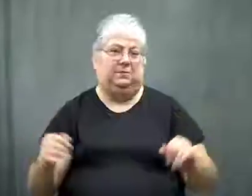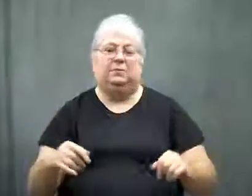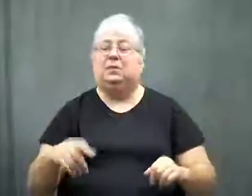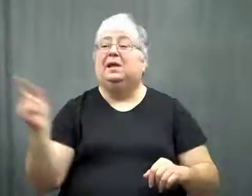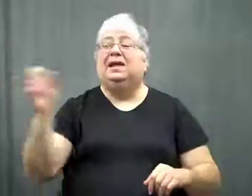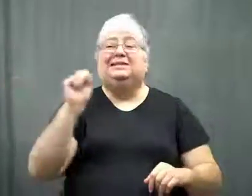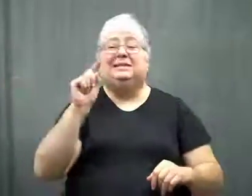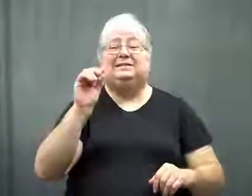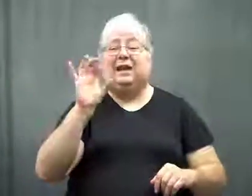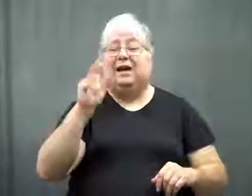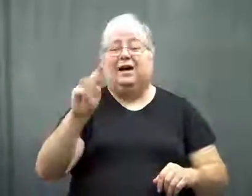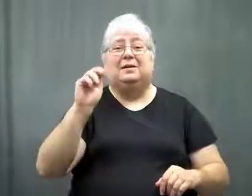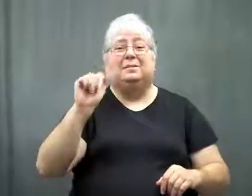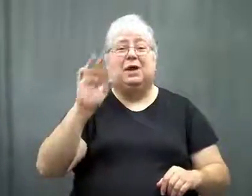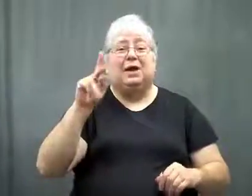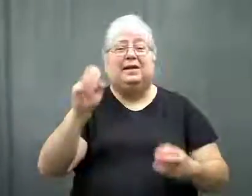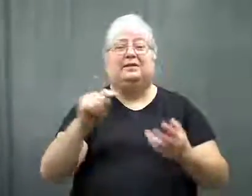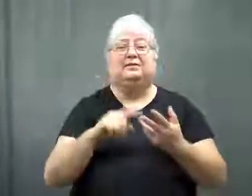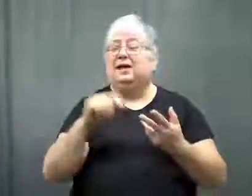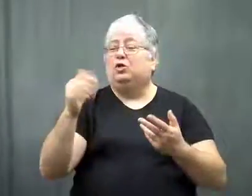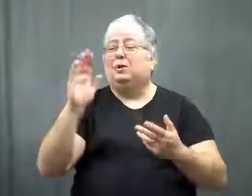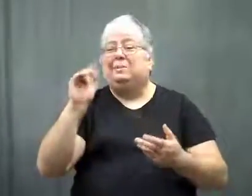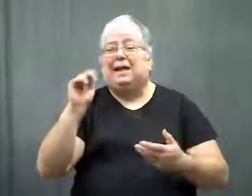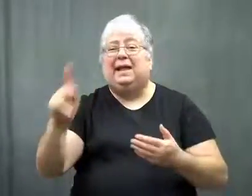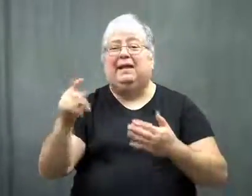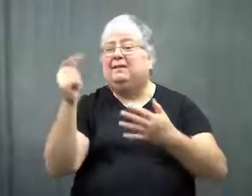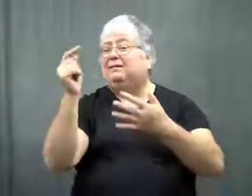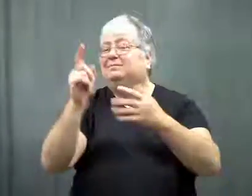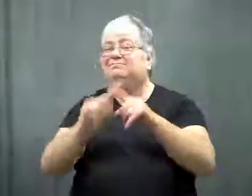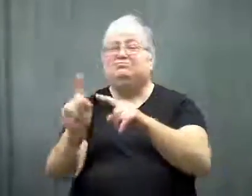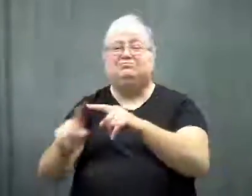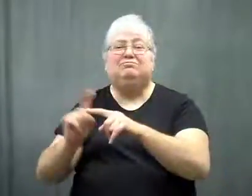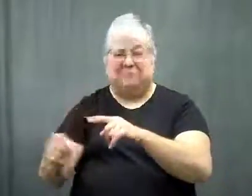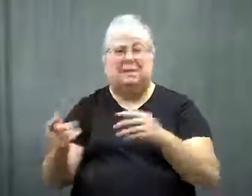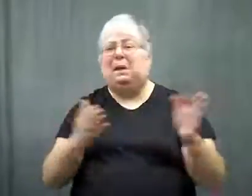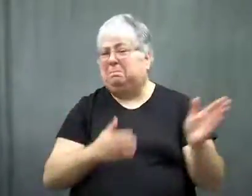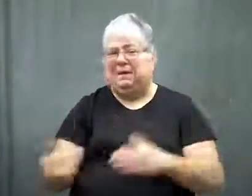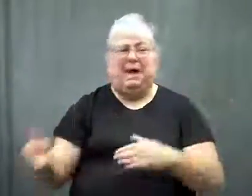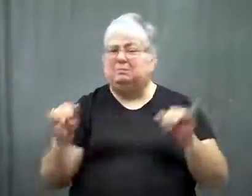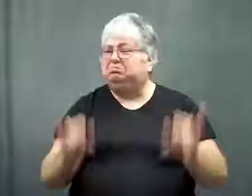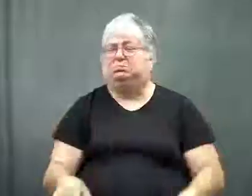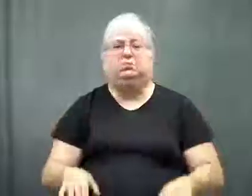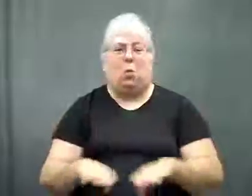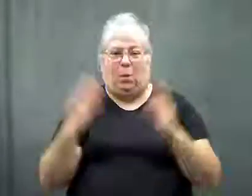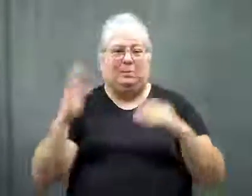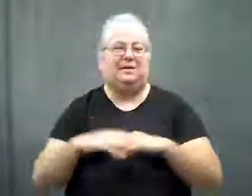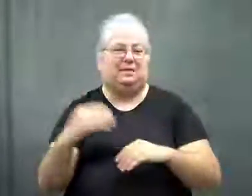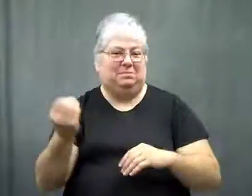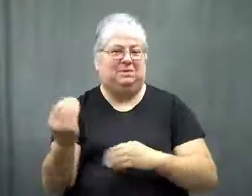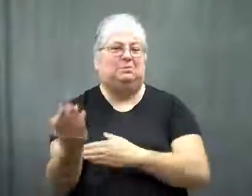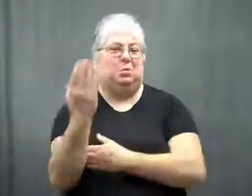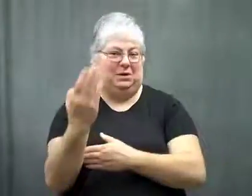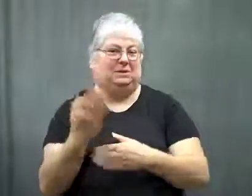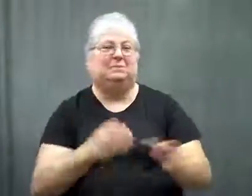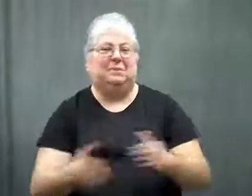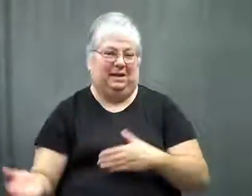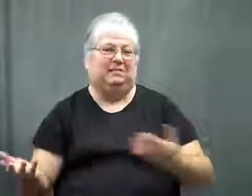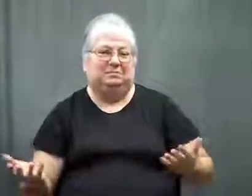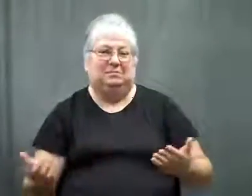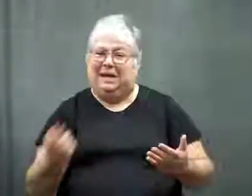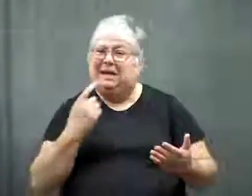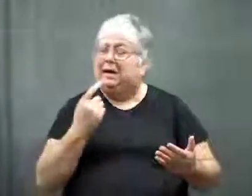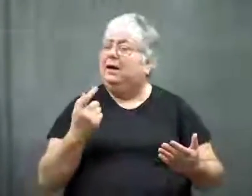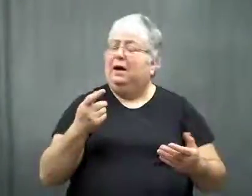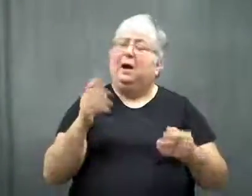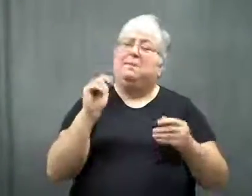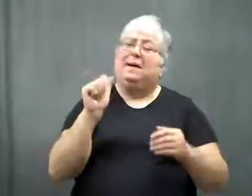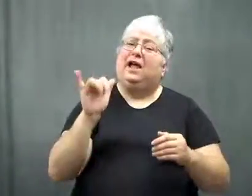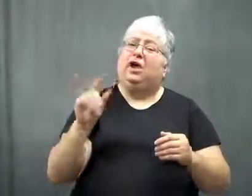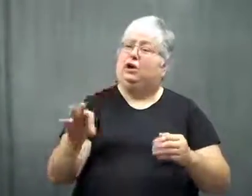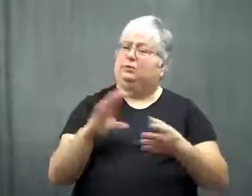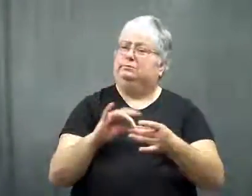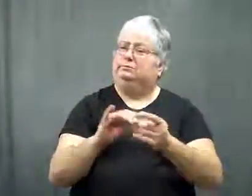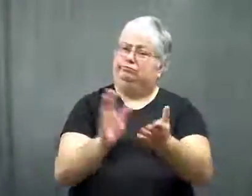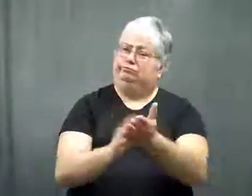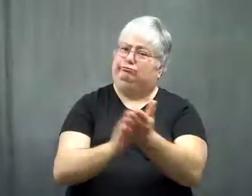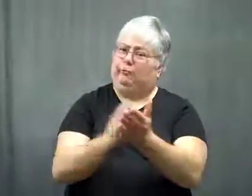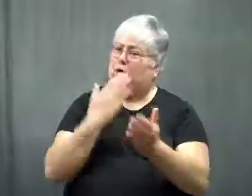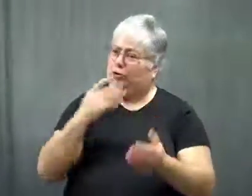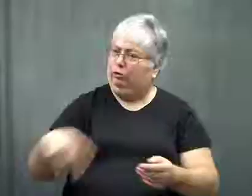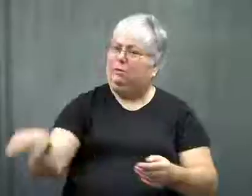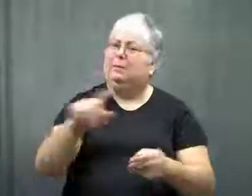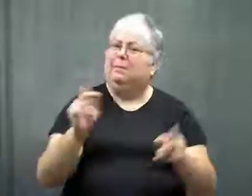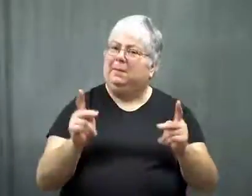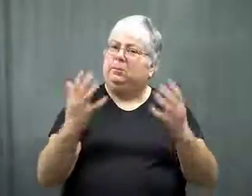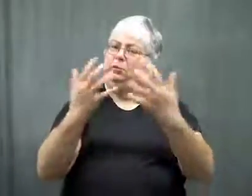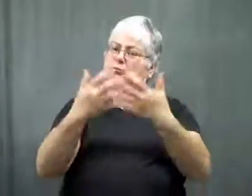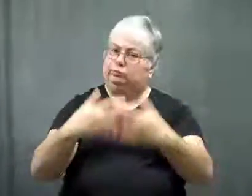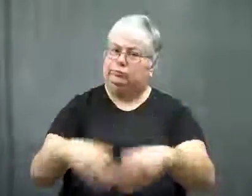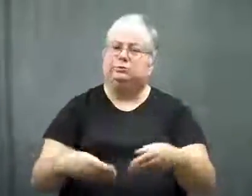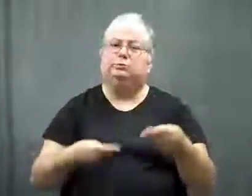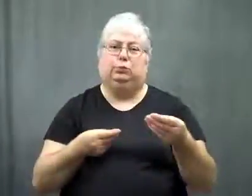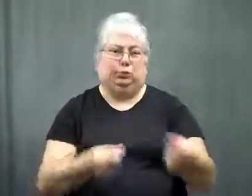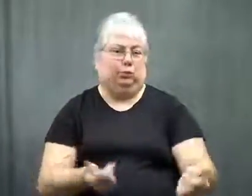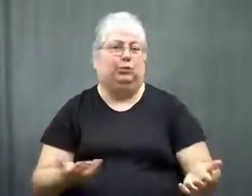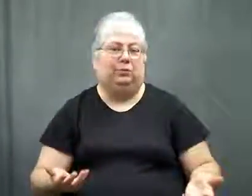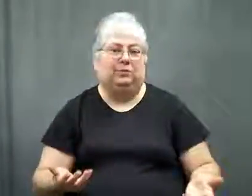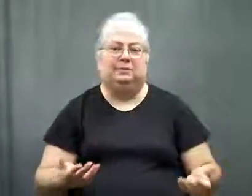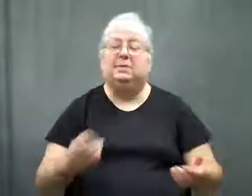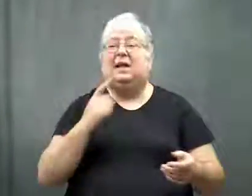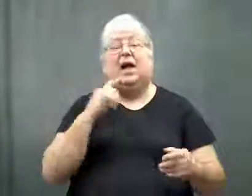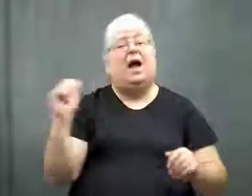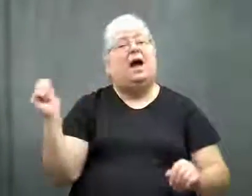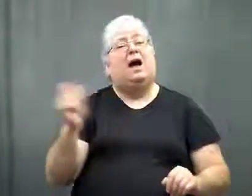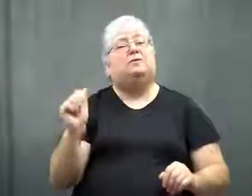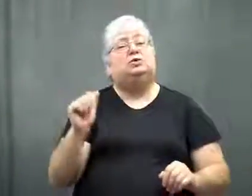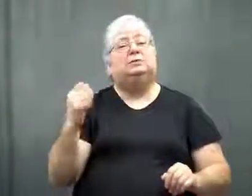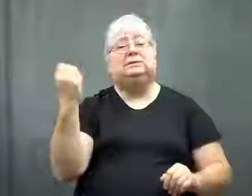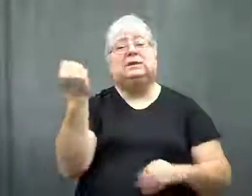The stock market and other financial institutions also planned to open as usual Monday morning.